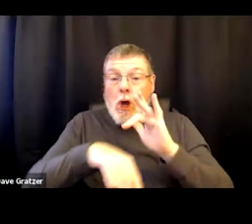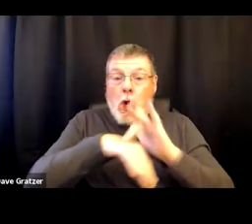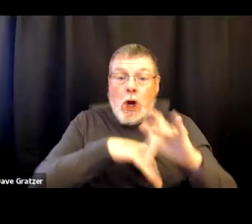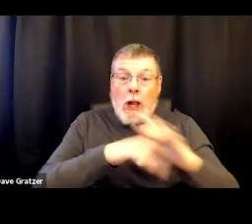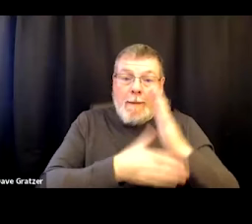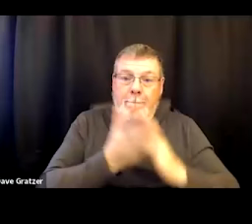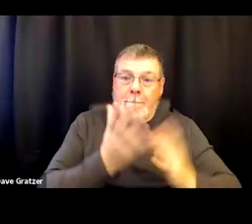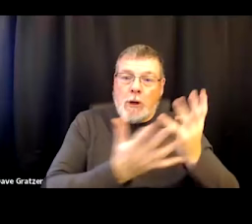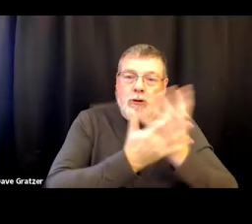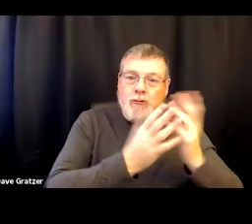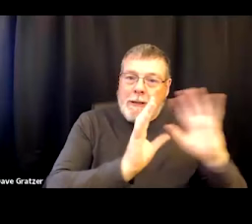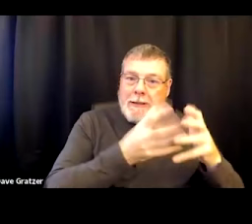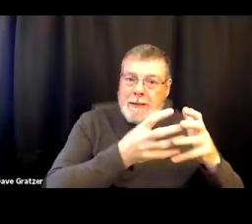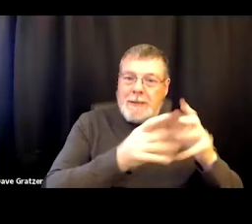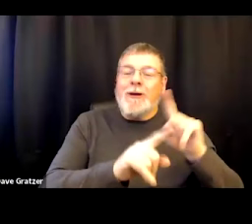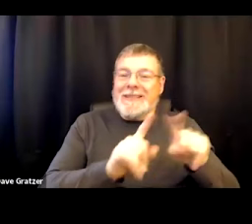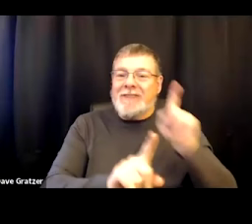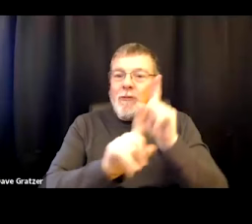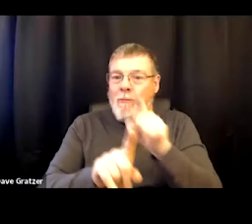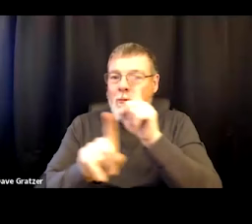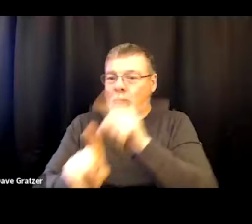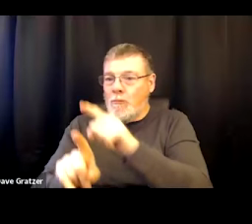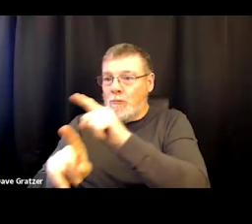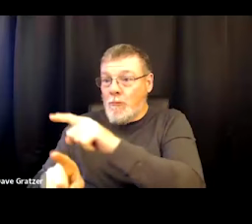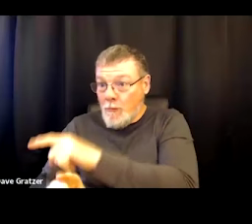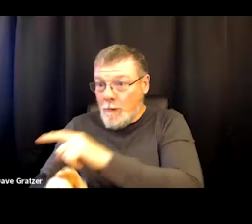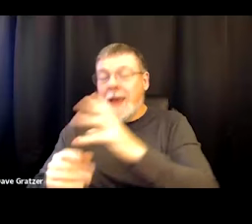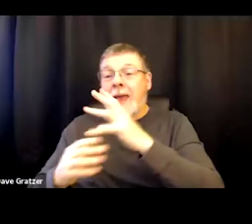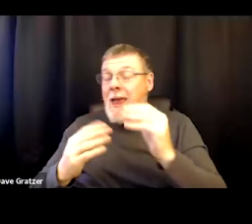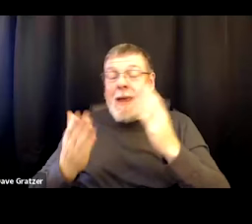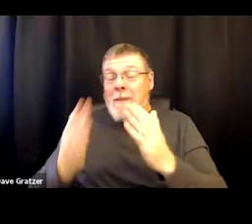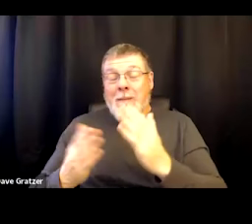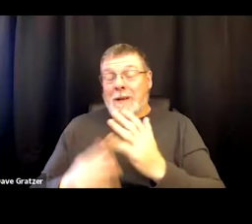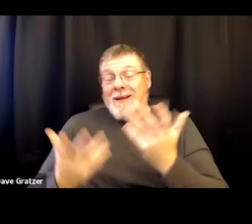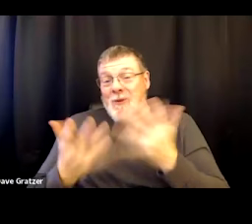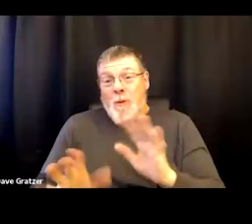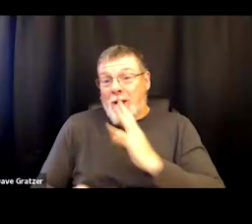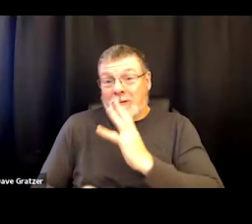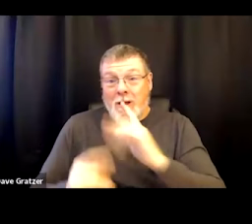of screening at different points who may be reluctant to even talk about their substance use disorders